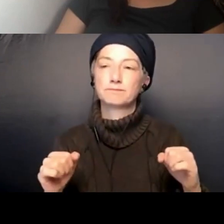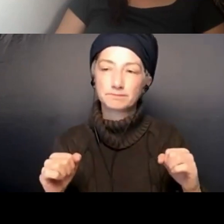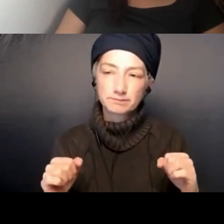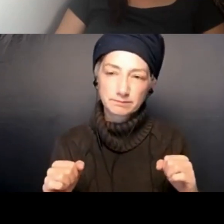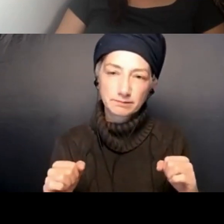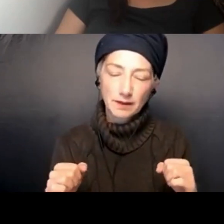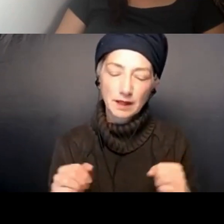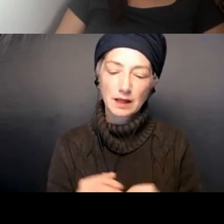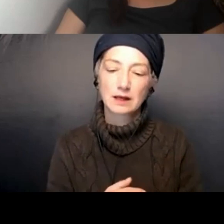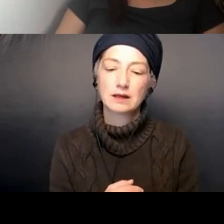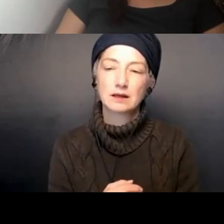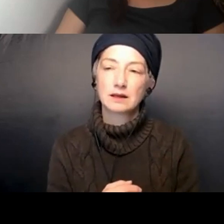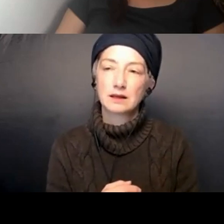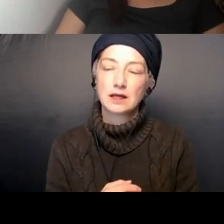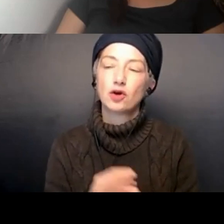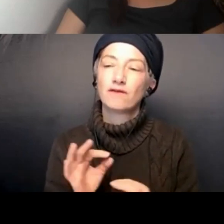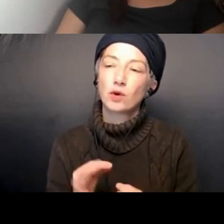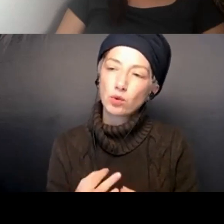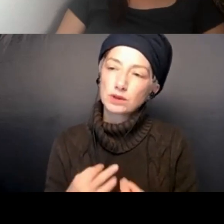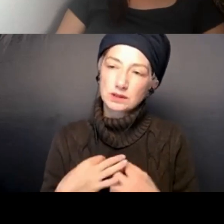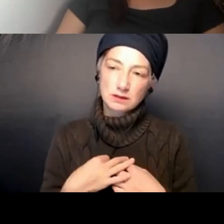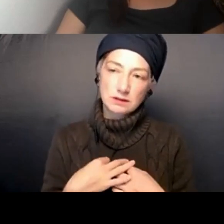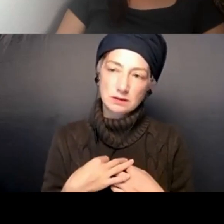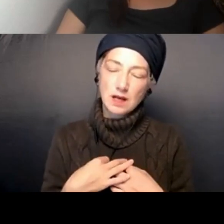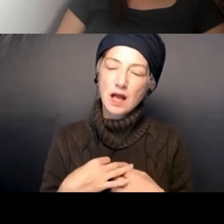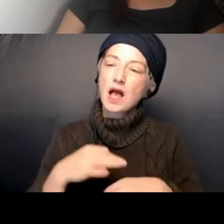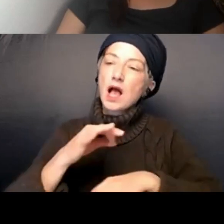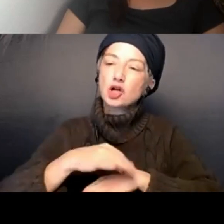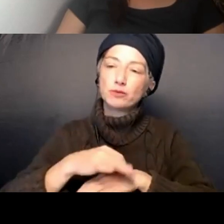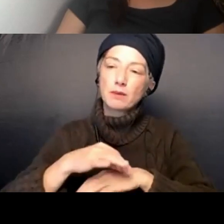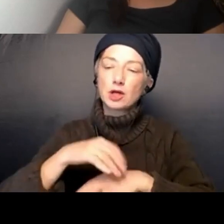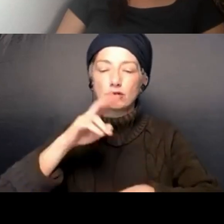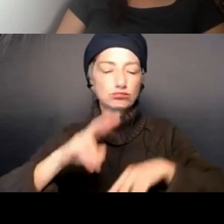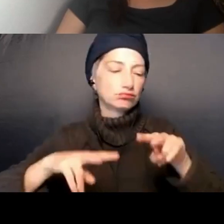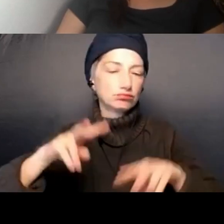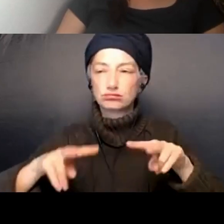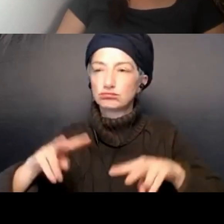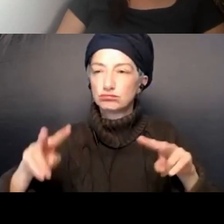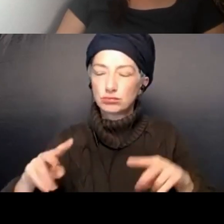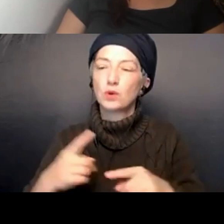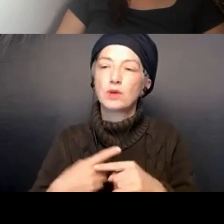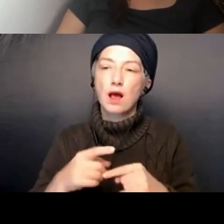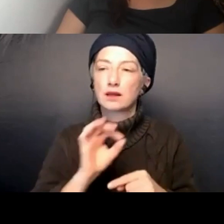Where it is a different space for us to work and to try things up artistically, but then also for other people.